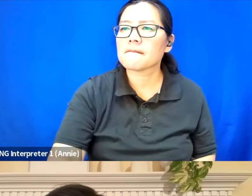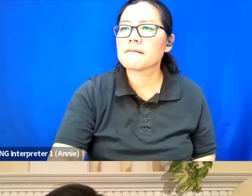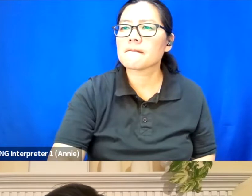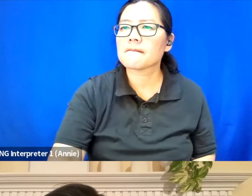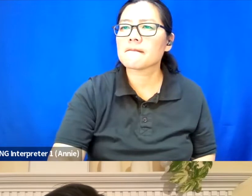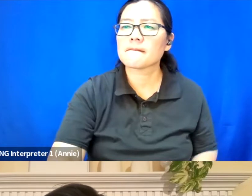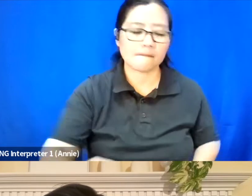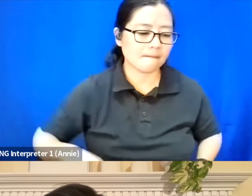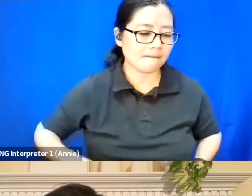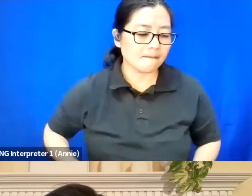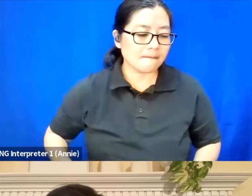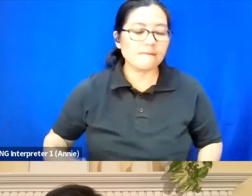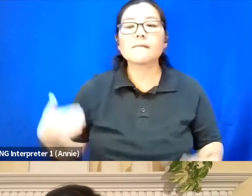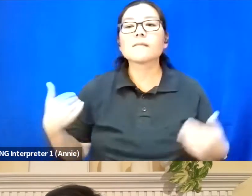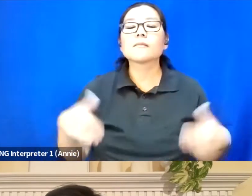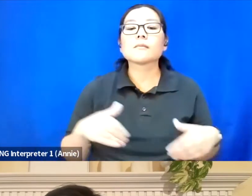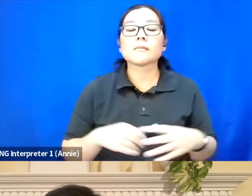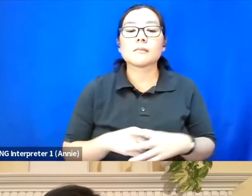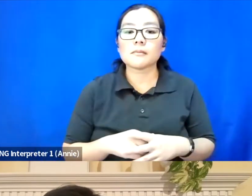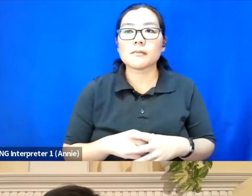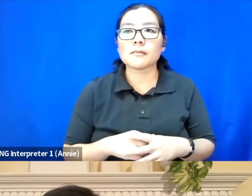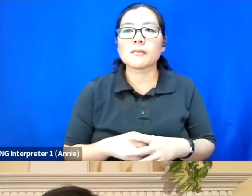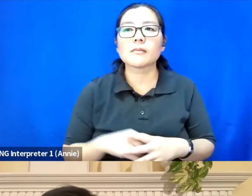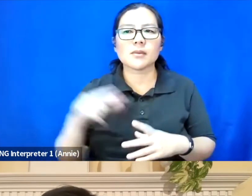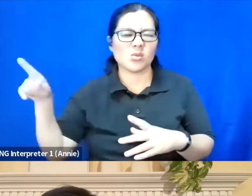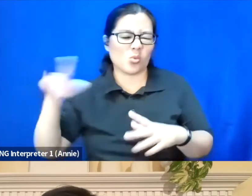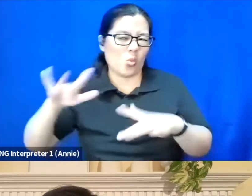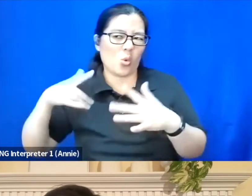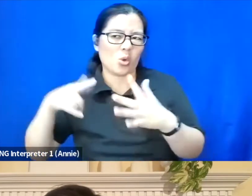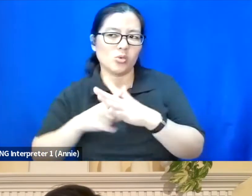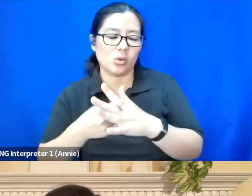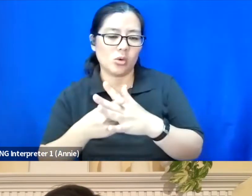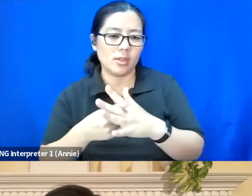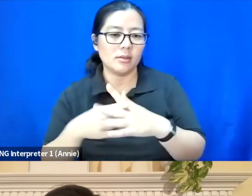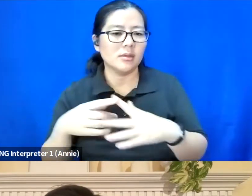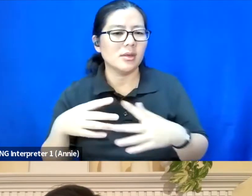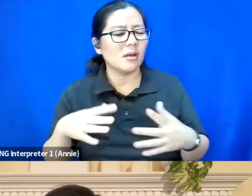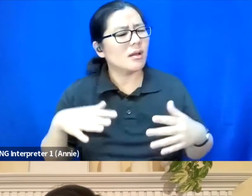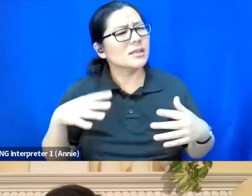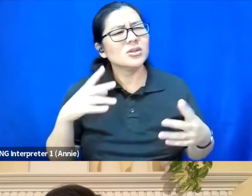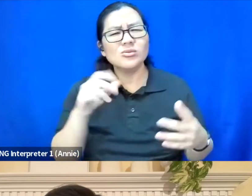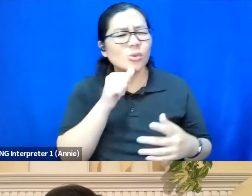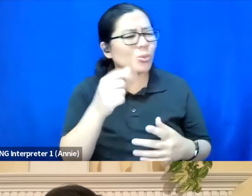I mean, so many characters with disabilities who are, you know, featured in these --